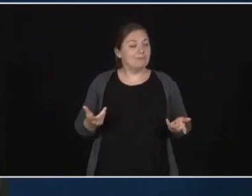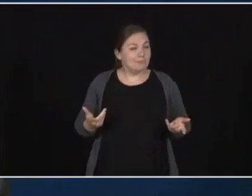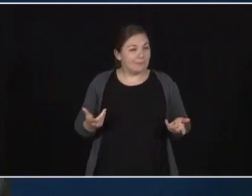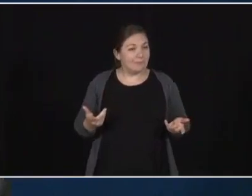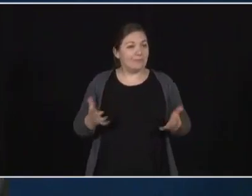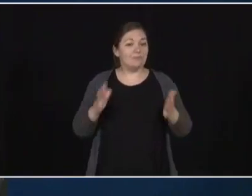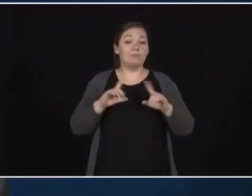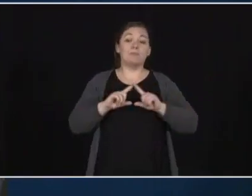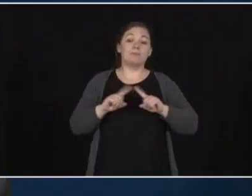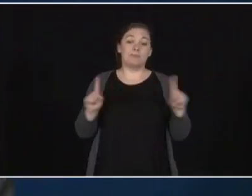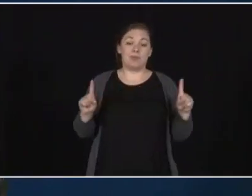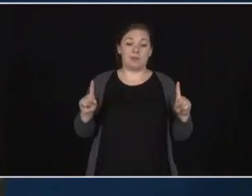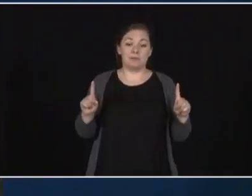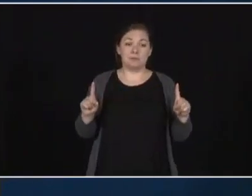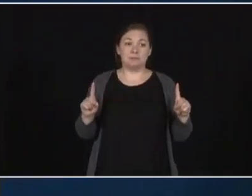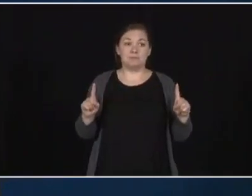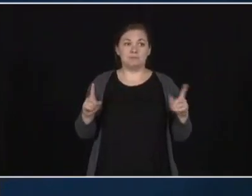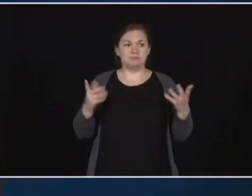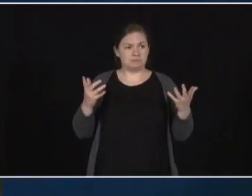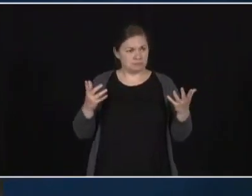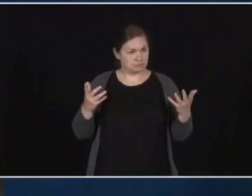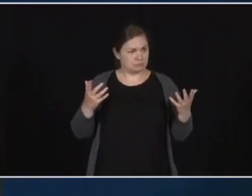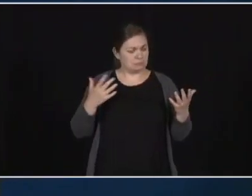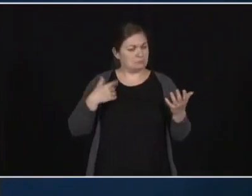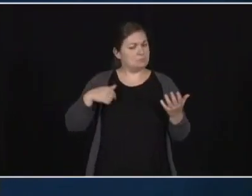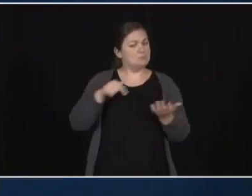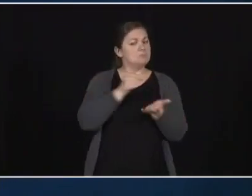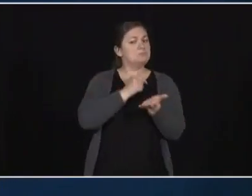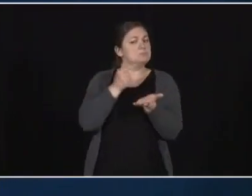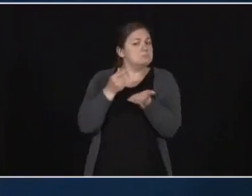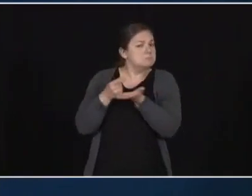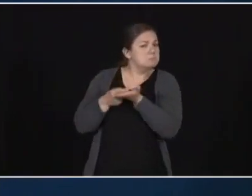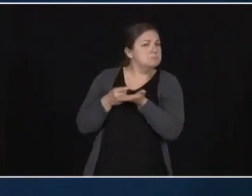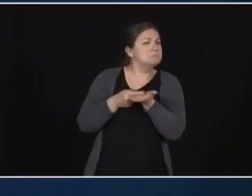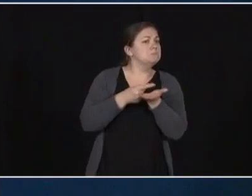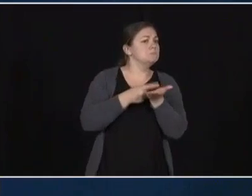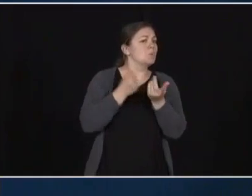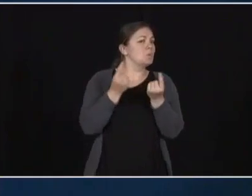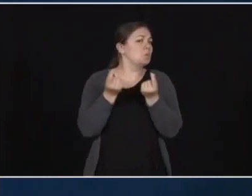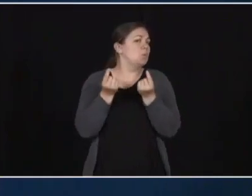form of early testing but we will be working together as a form of early conversation